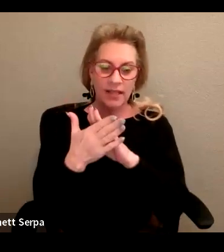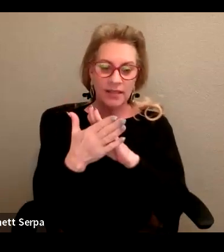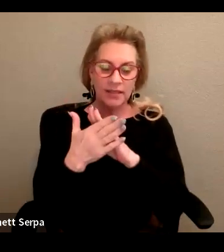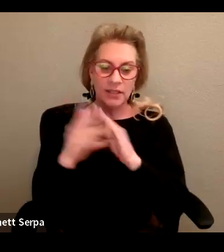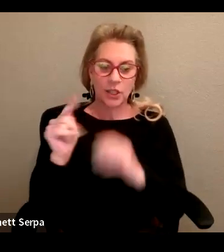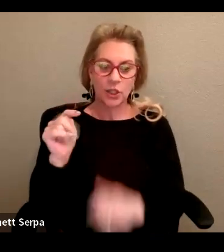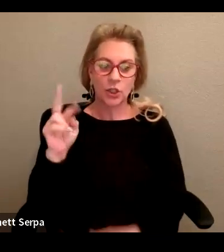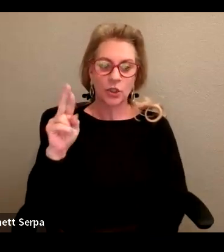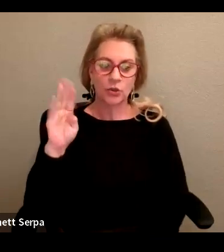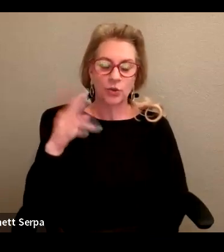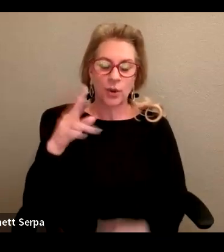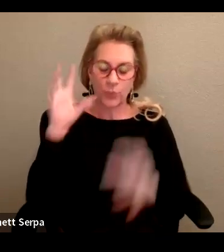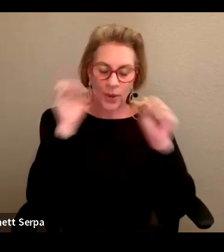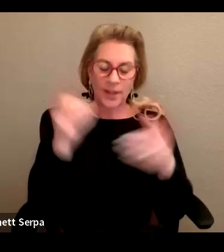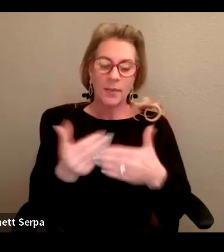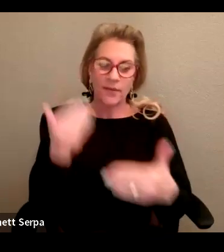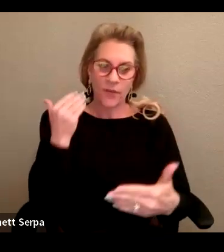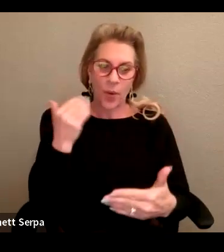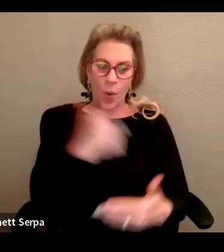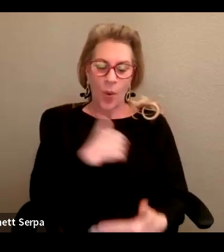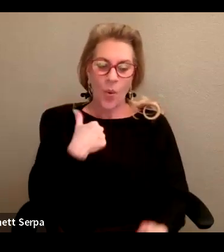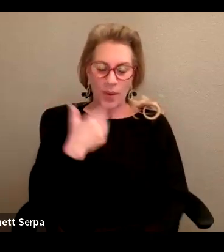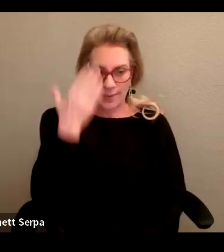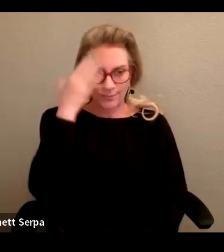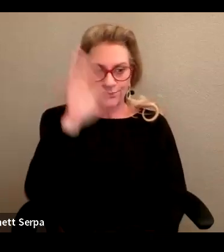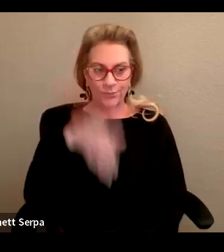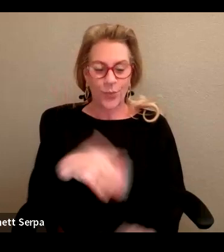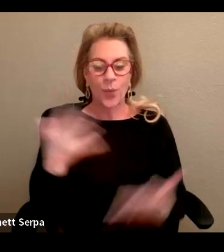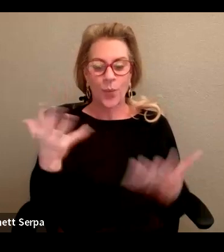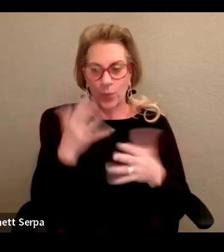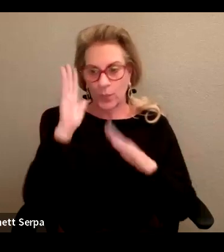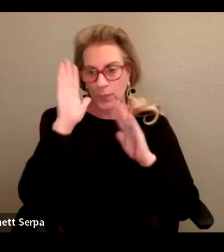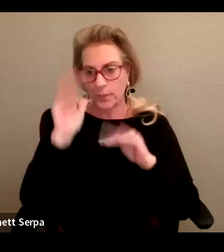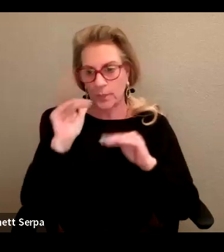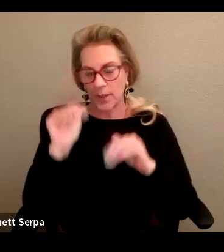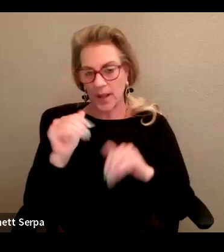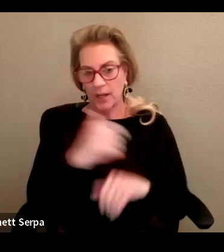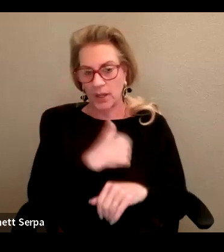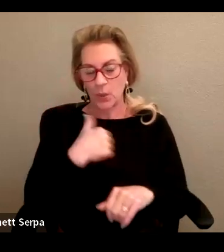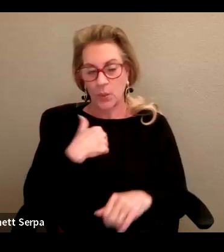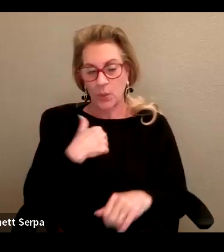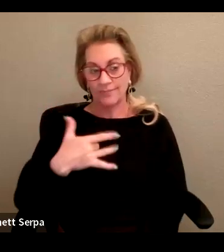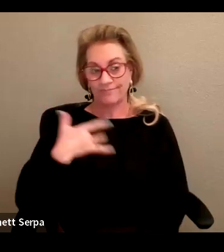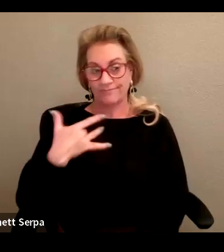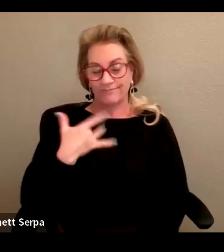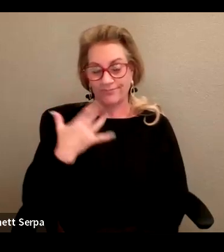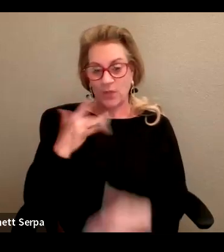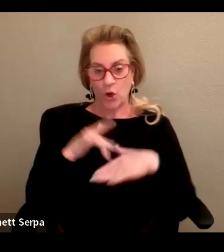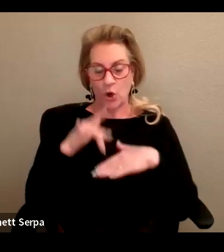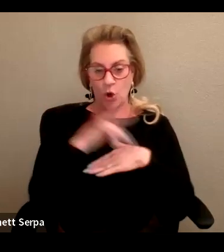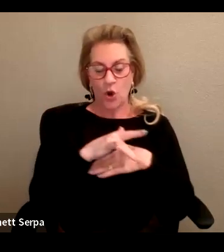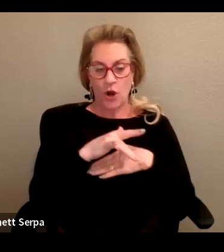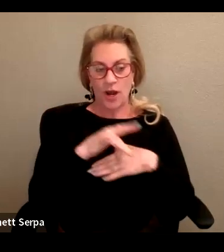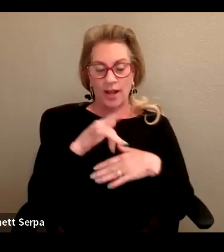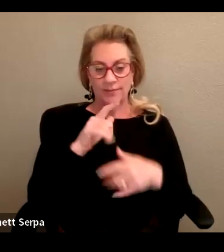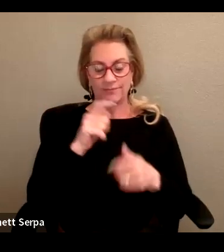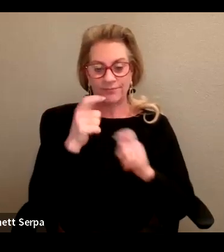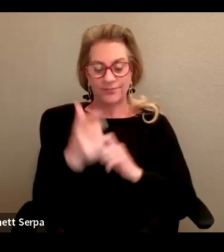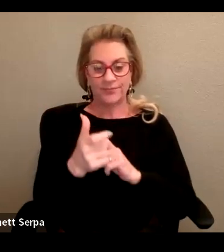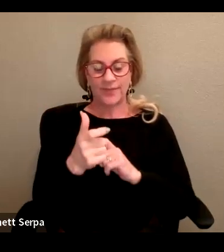before so we have an idea of what to expect we're anticipating an early influx of executive orders